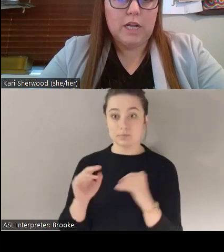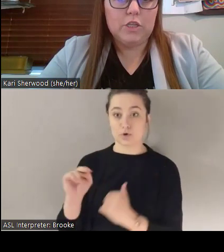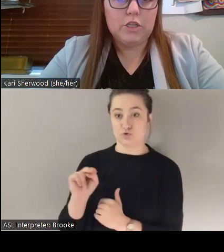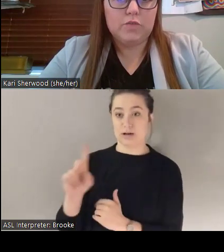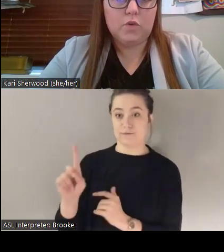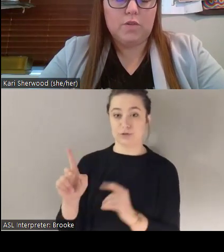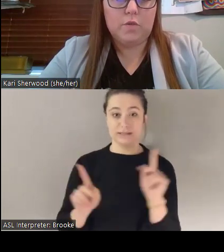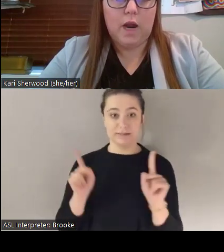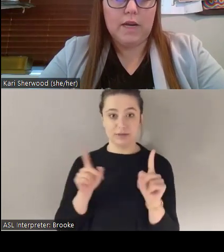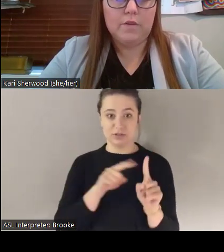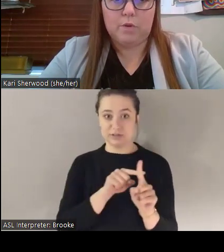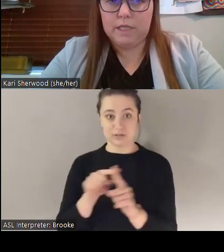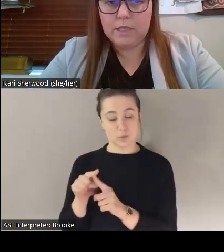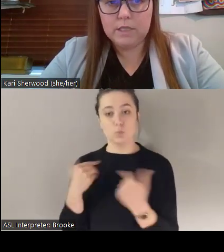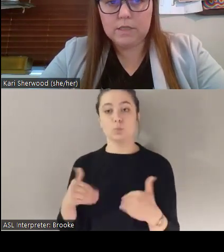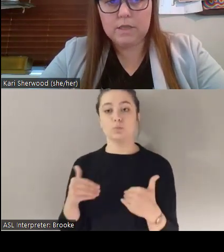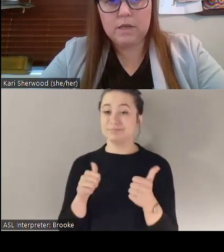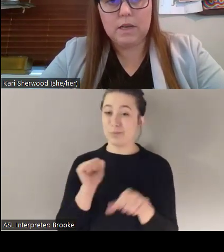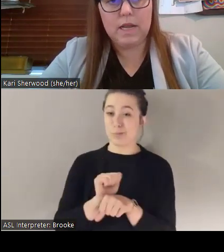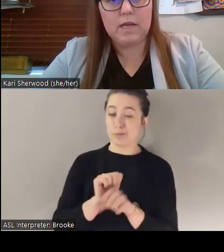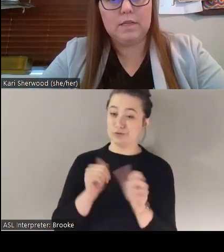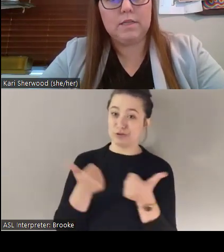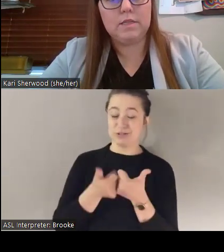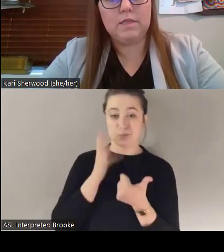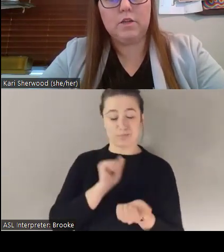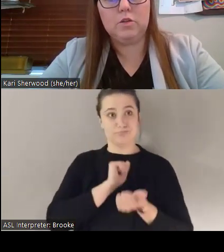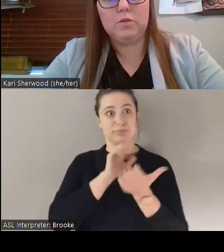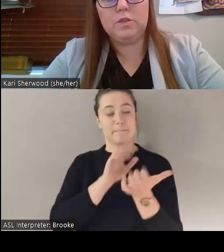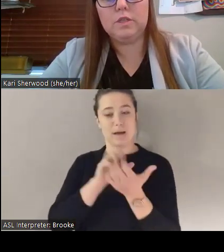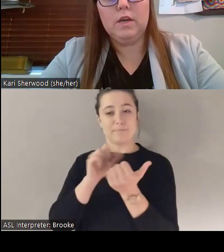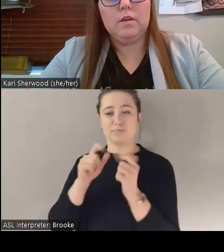challenges for a variety of reasons. This includes